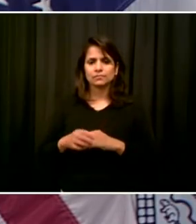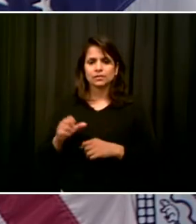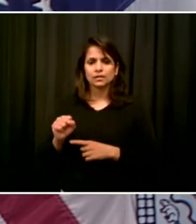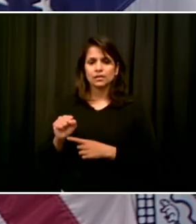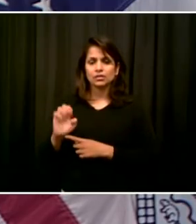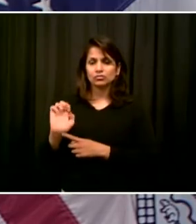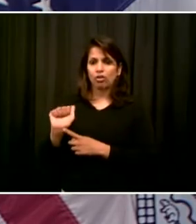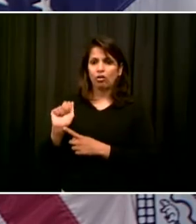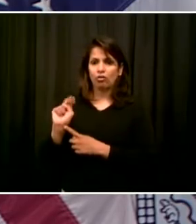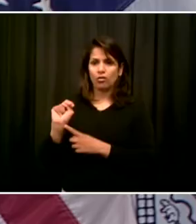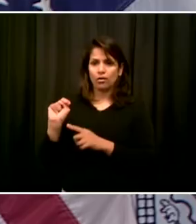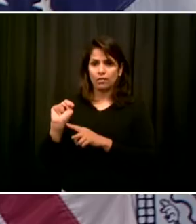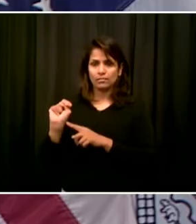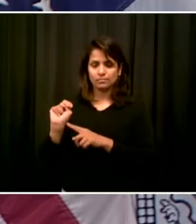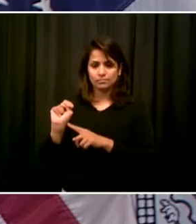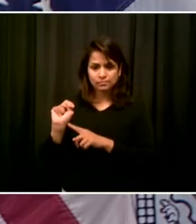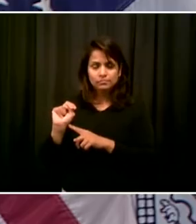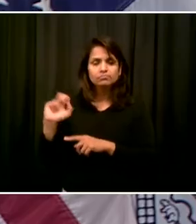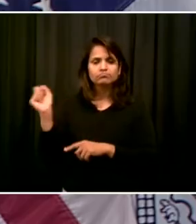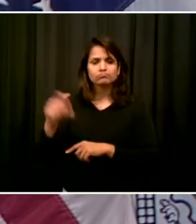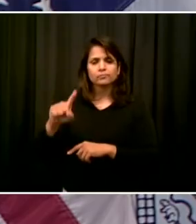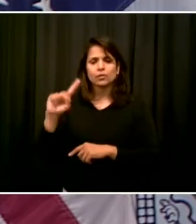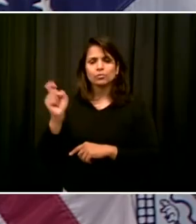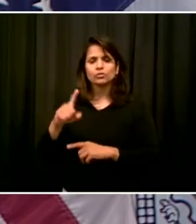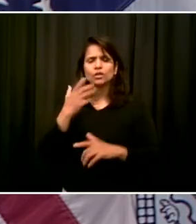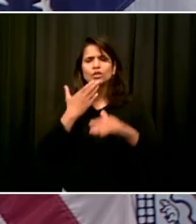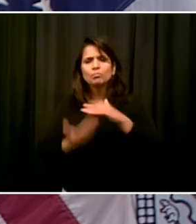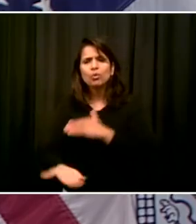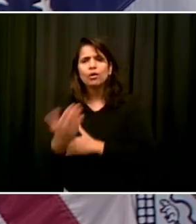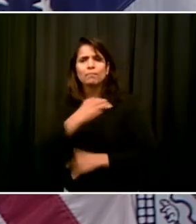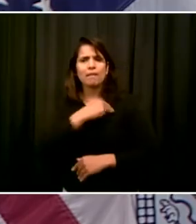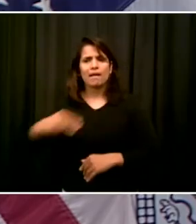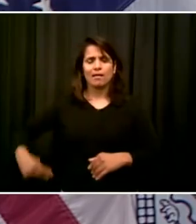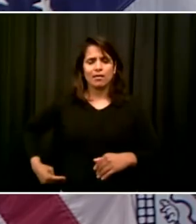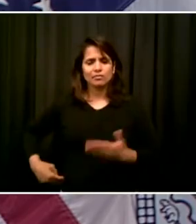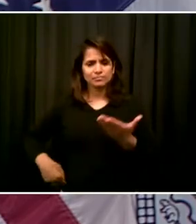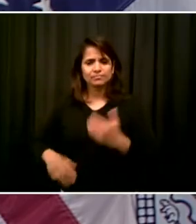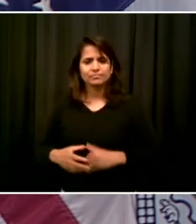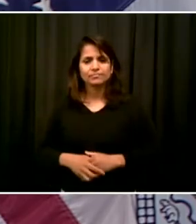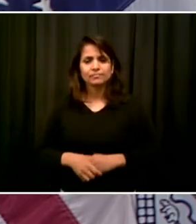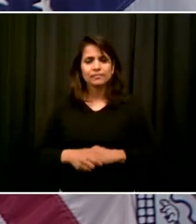NEXT, SEAN FROM THE DAILY NEWS. poRerter: